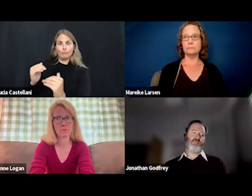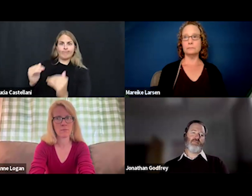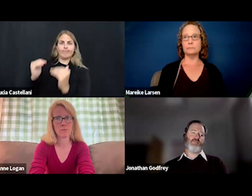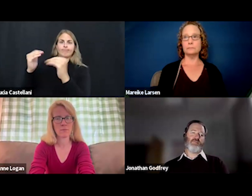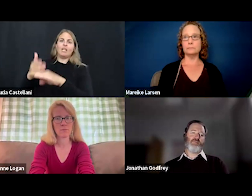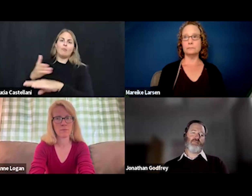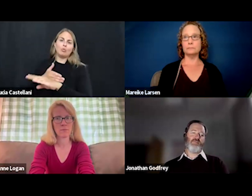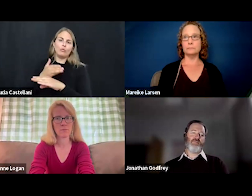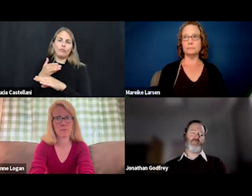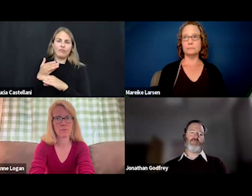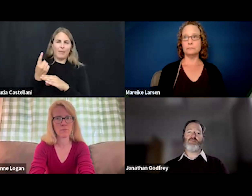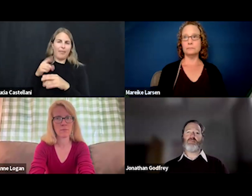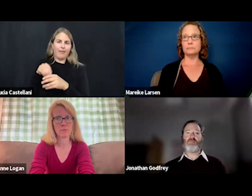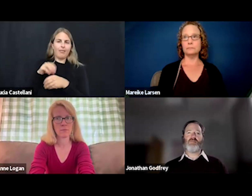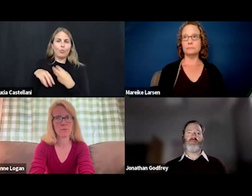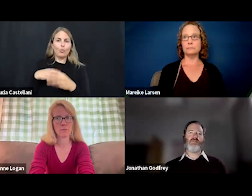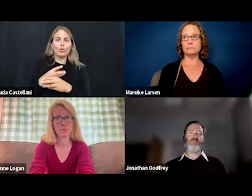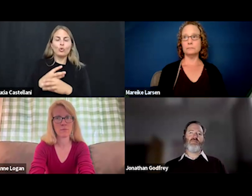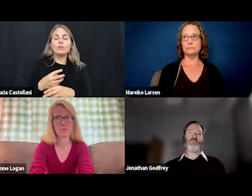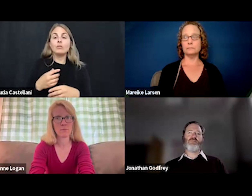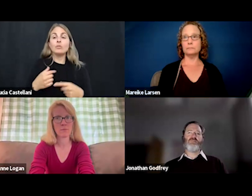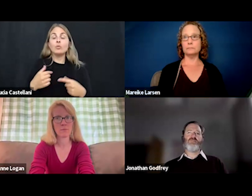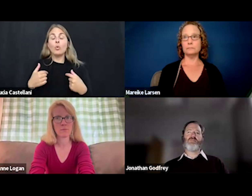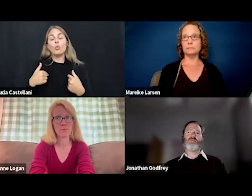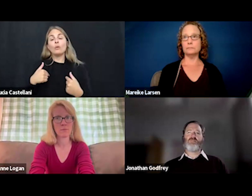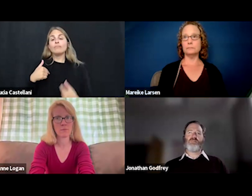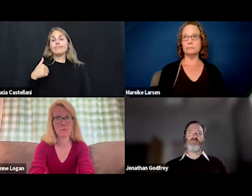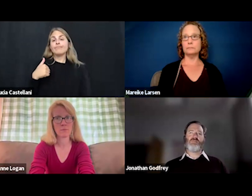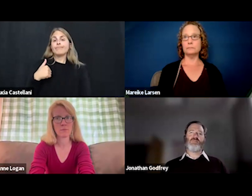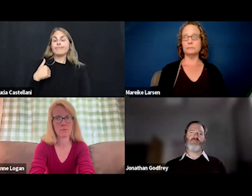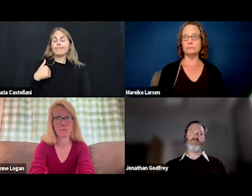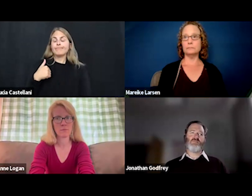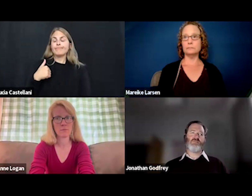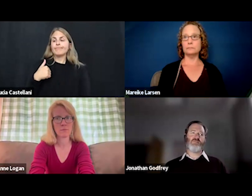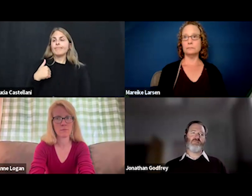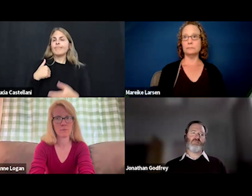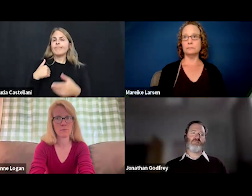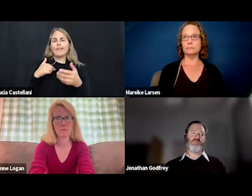So me talking about how I go about this process of doing